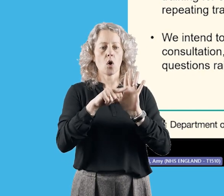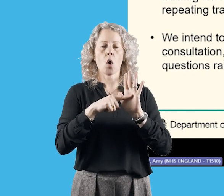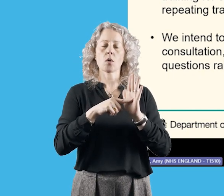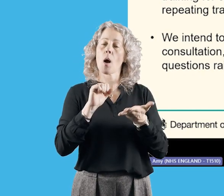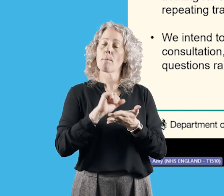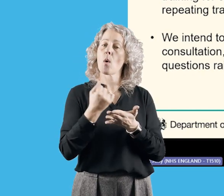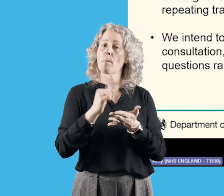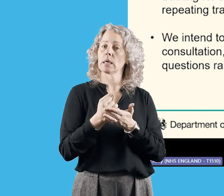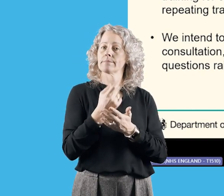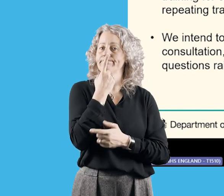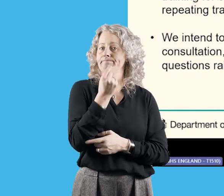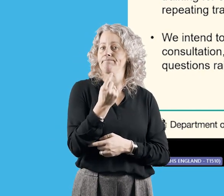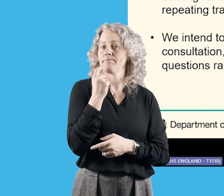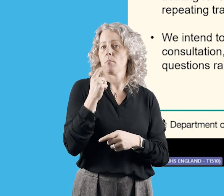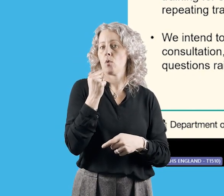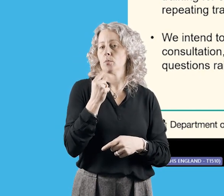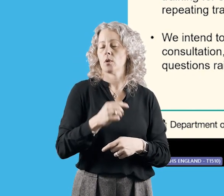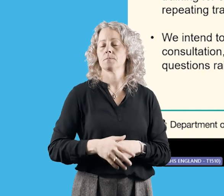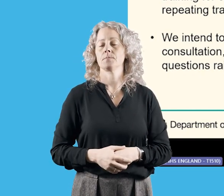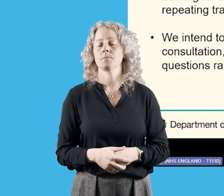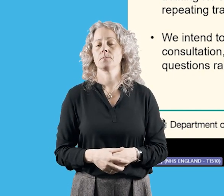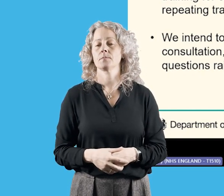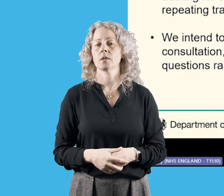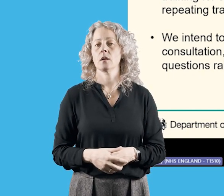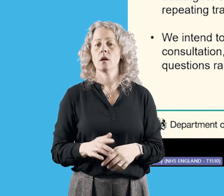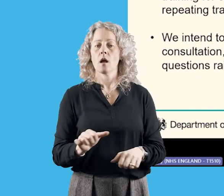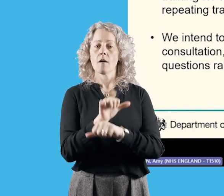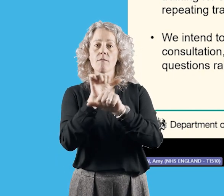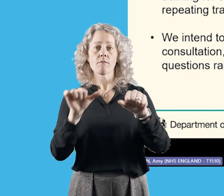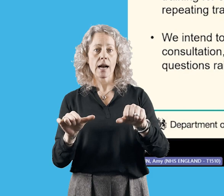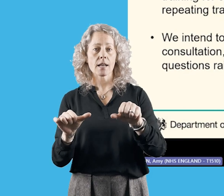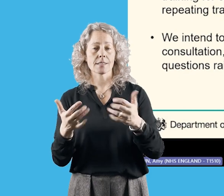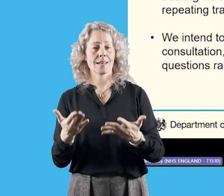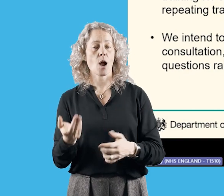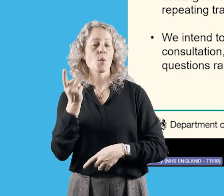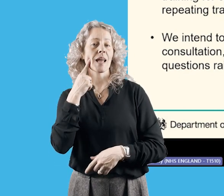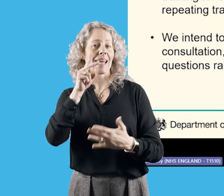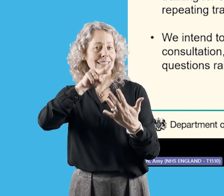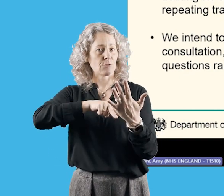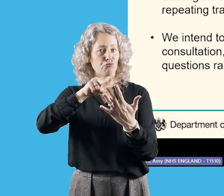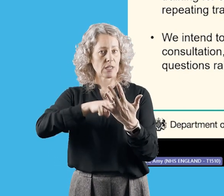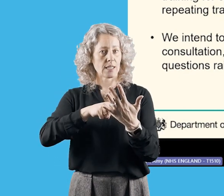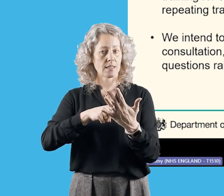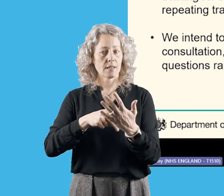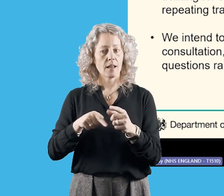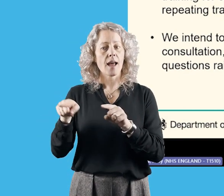soon as possible. We're also finalising an easy read version of the code and of the consultation response and these